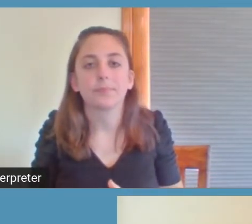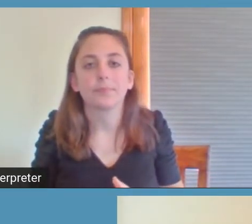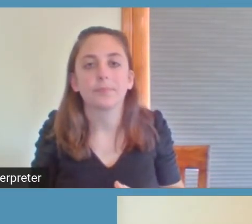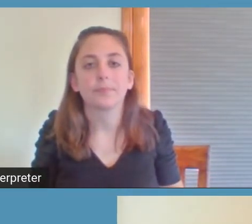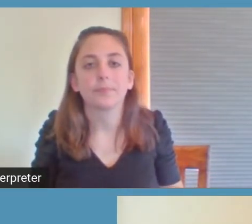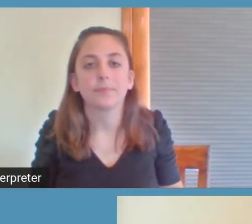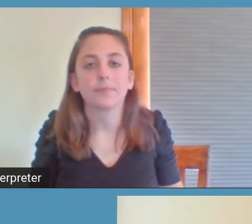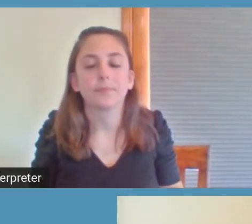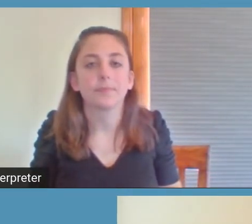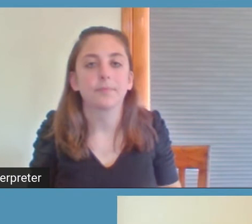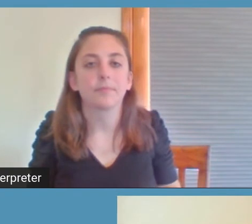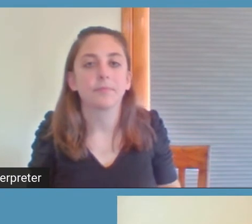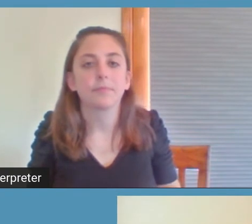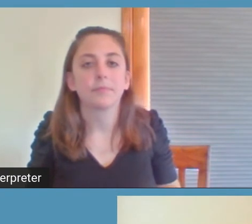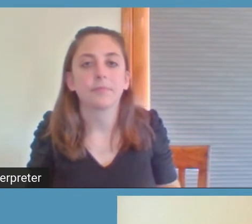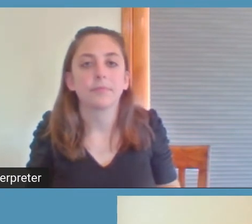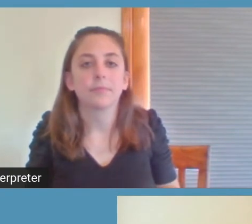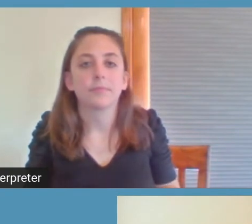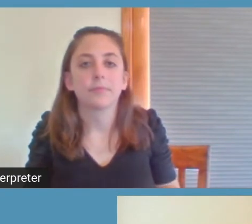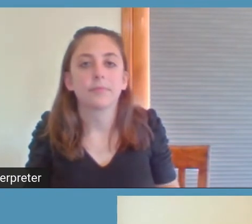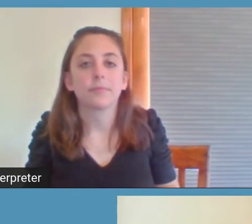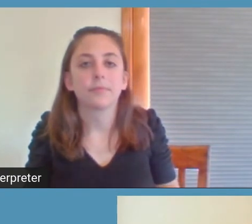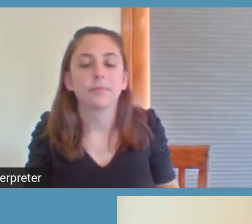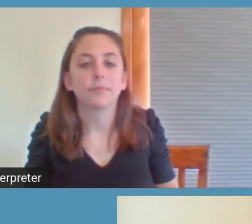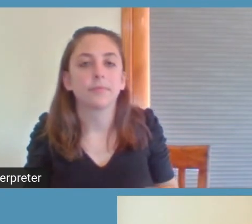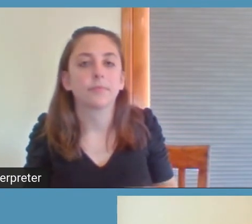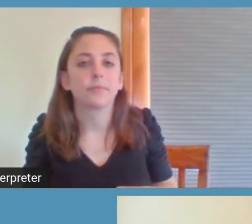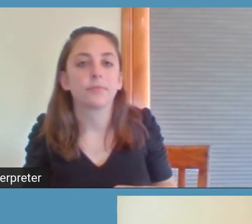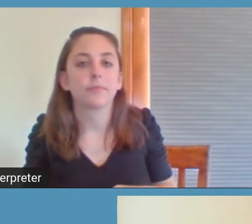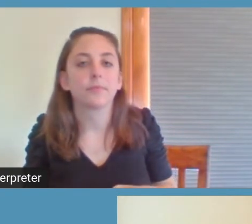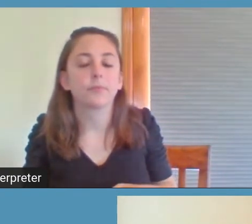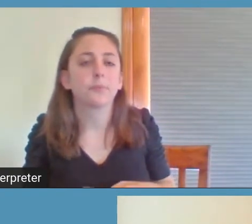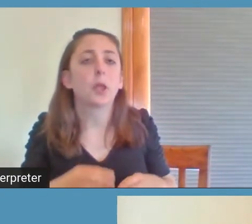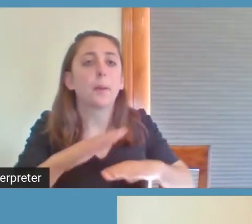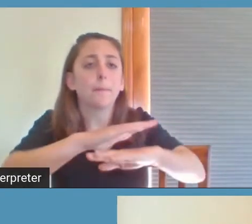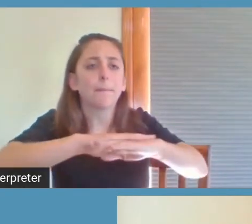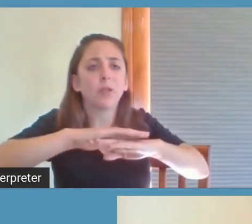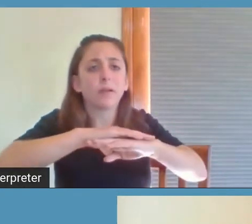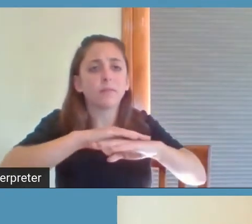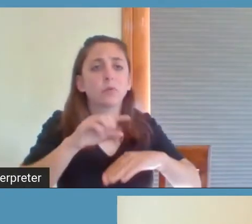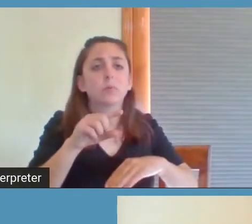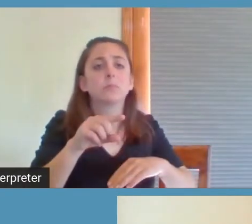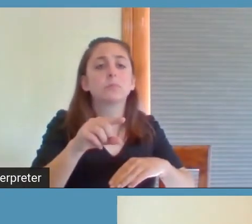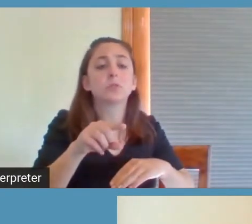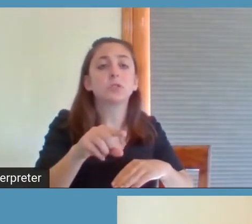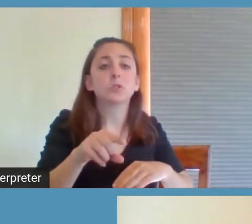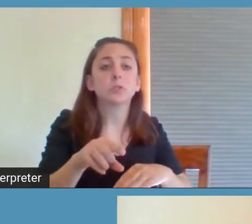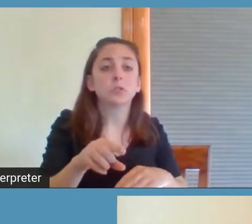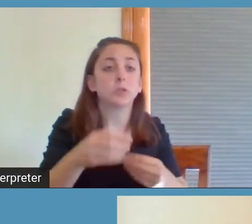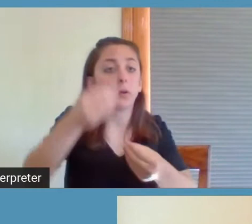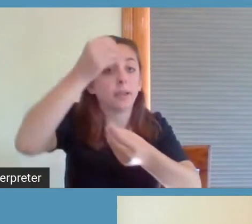um does do these platforms that you mentioned support those vr headsets which virtual